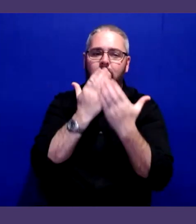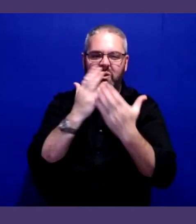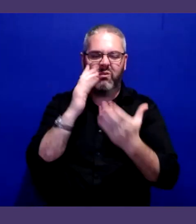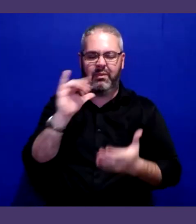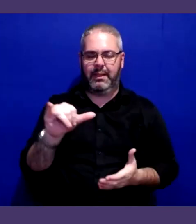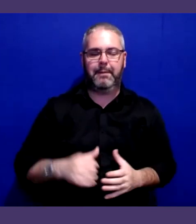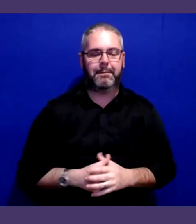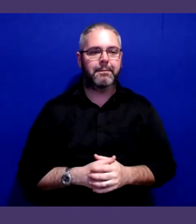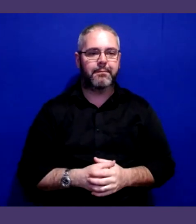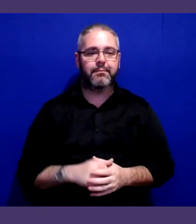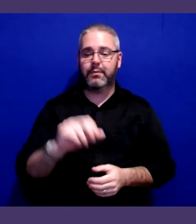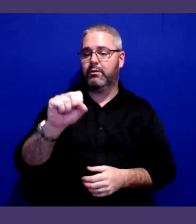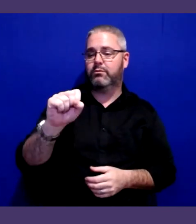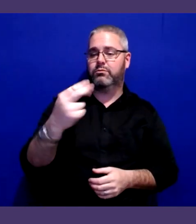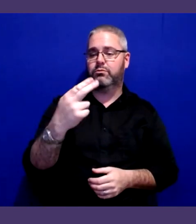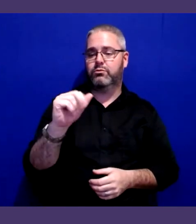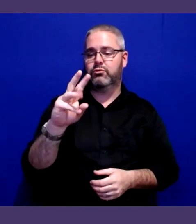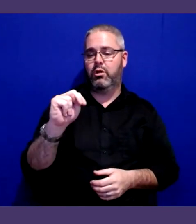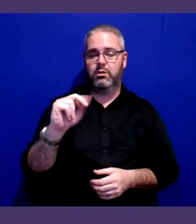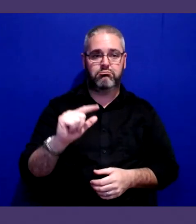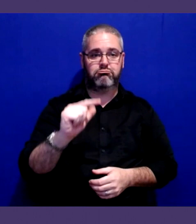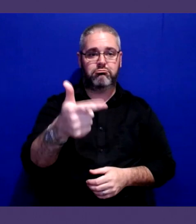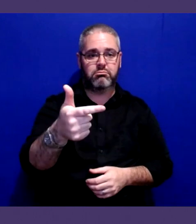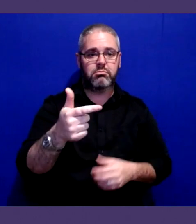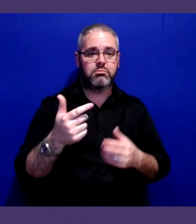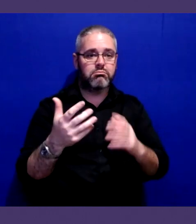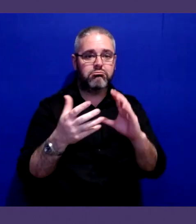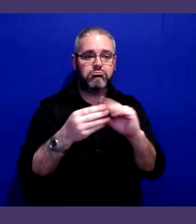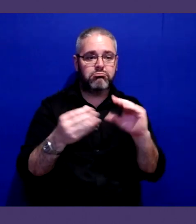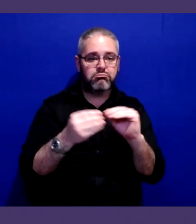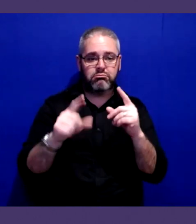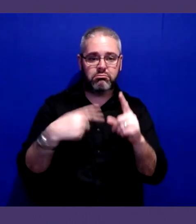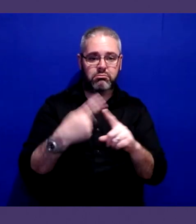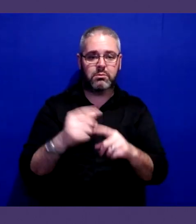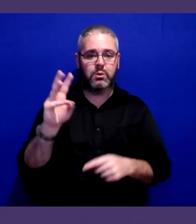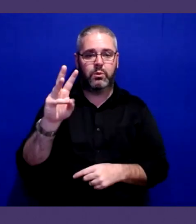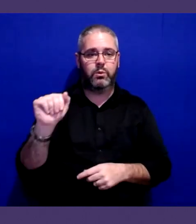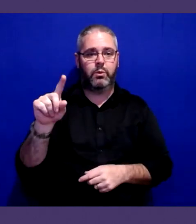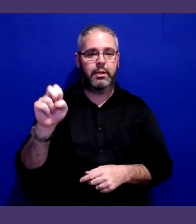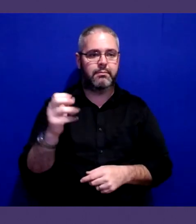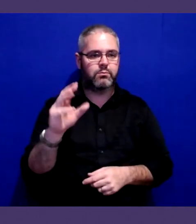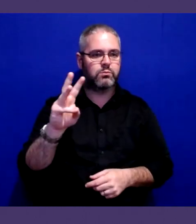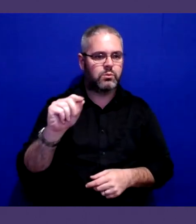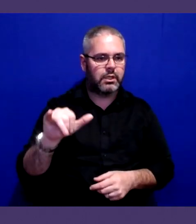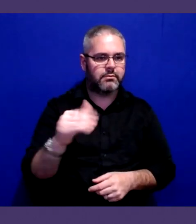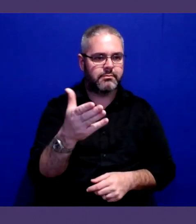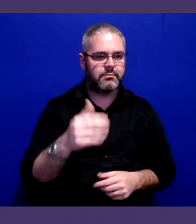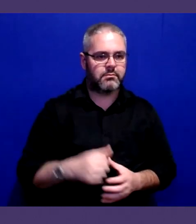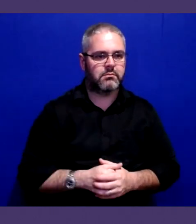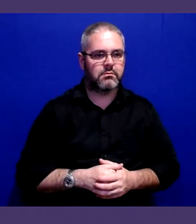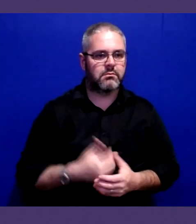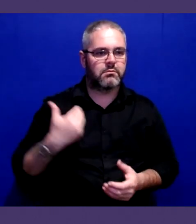would you like to tell us a little bit about WAI? Shawn Lawton Henry: Great. I'm Shawn, also sometimes known as Shawna,